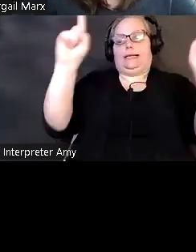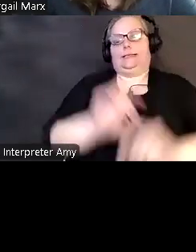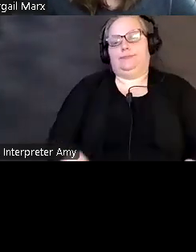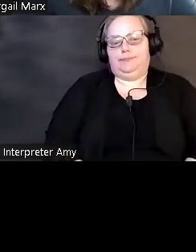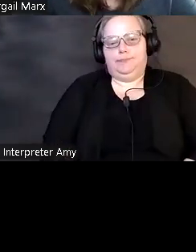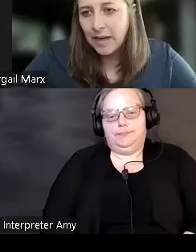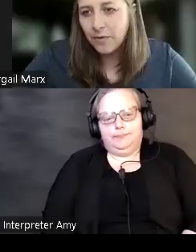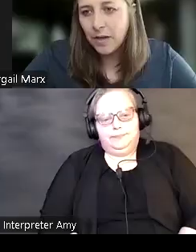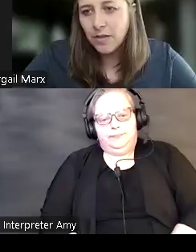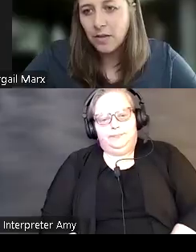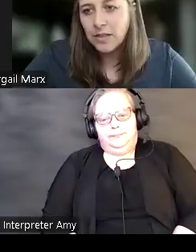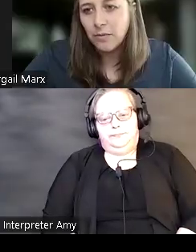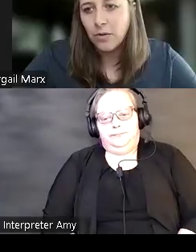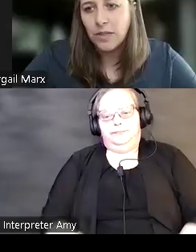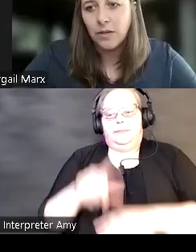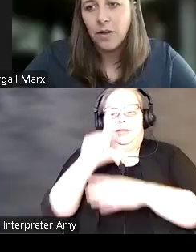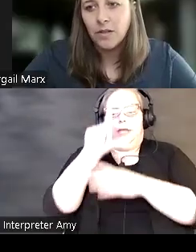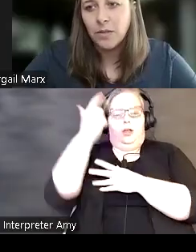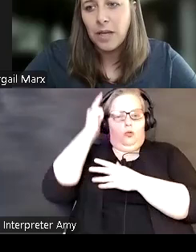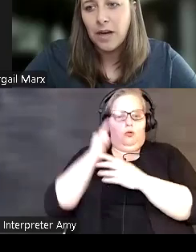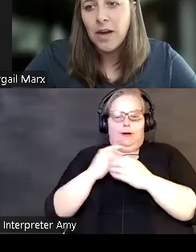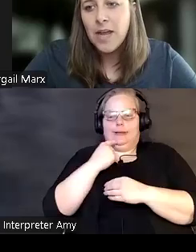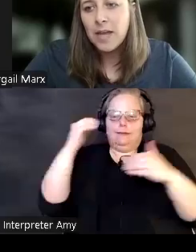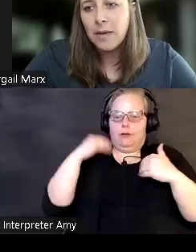And Laura added that if a young adult is enrolled in long-term care,